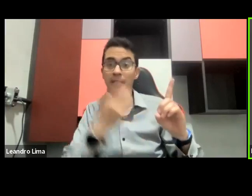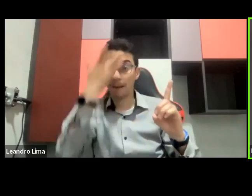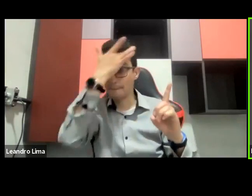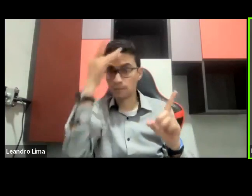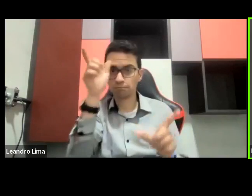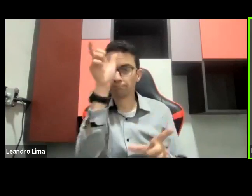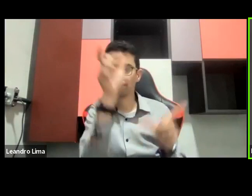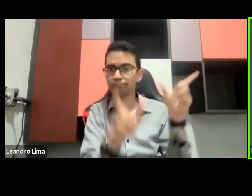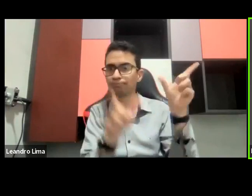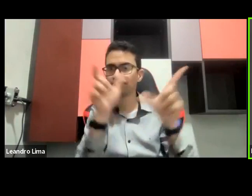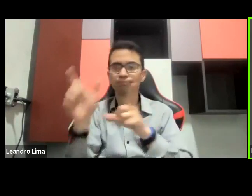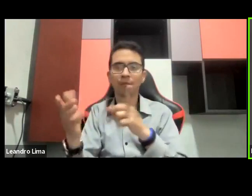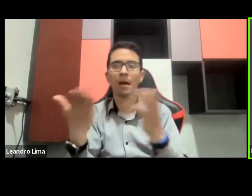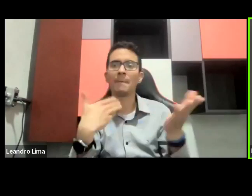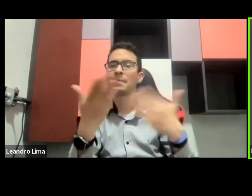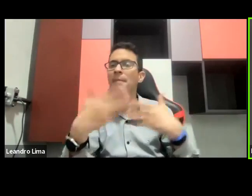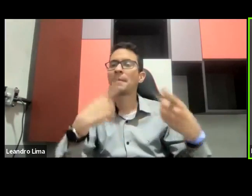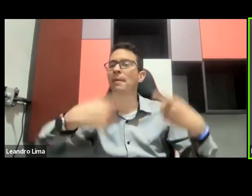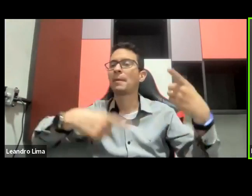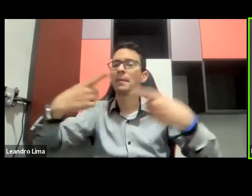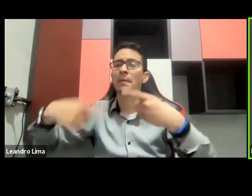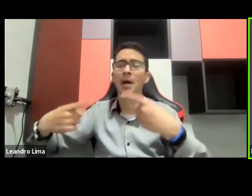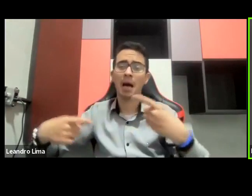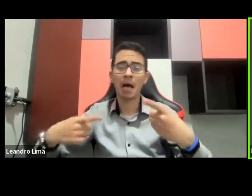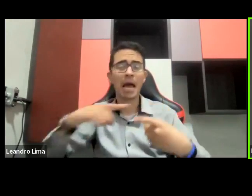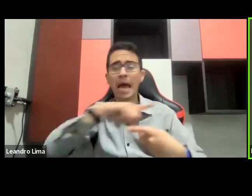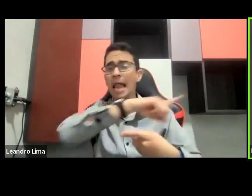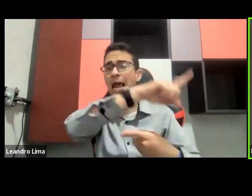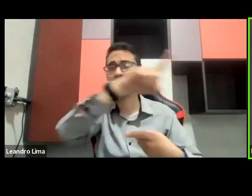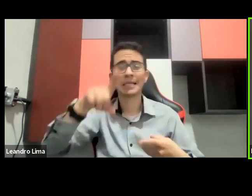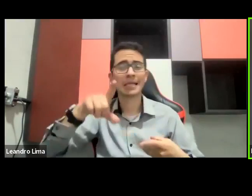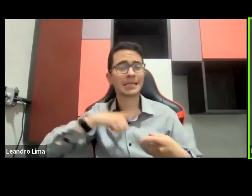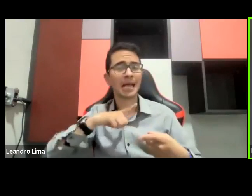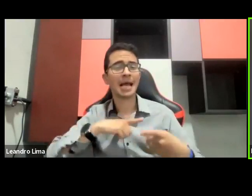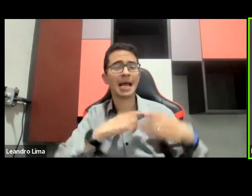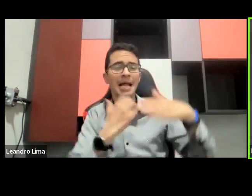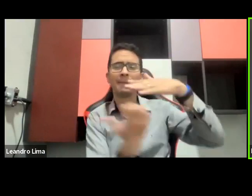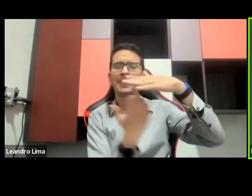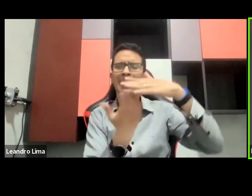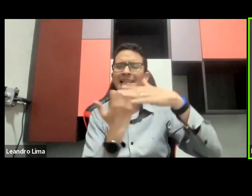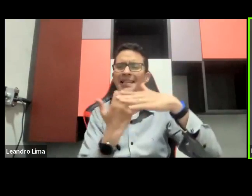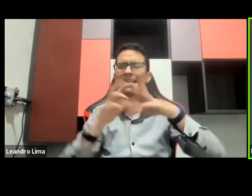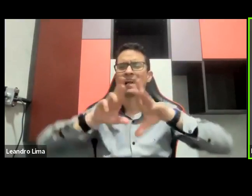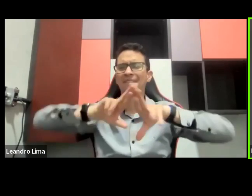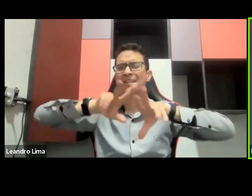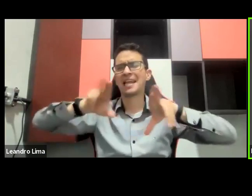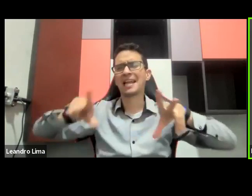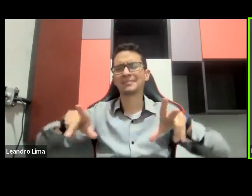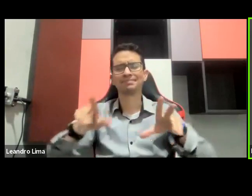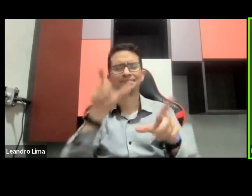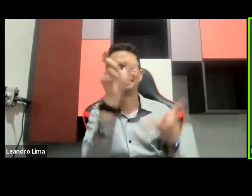between persons representing different organizations which different organizations which different organizations which uh this uh discussion and then uh this uh discussion and then